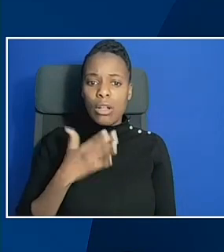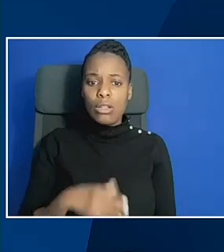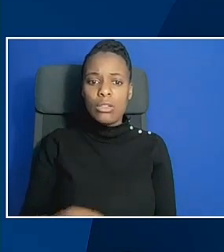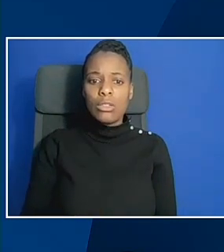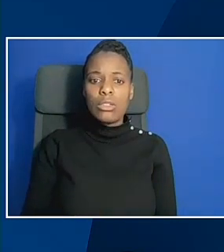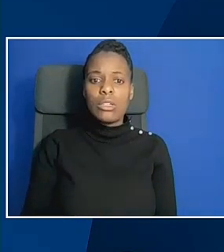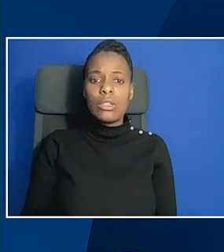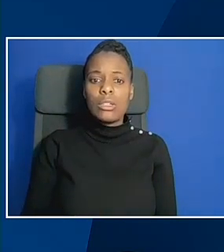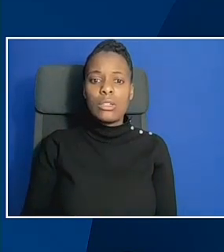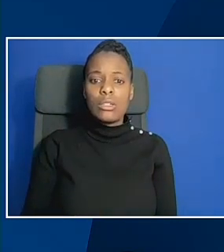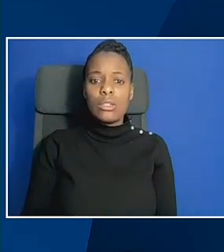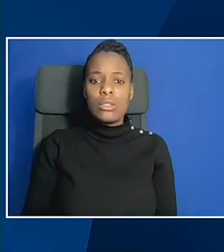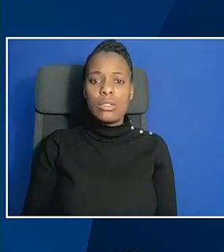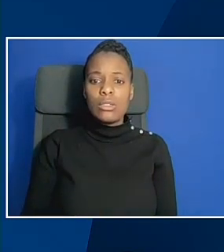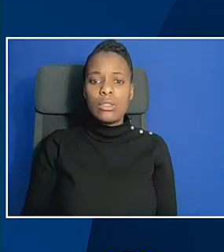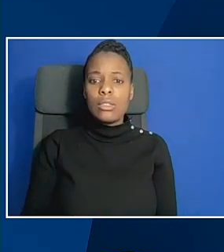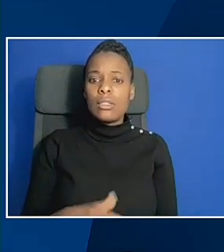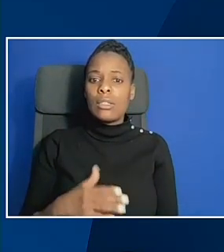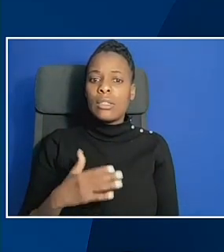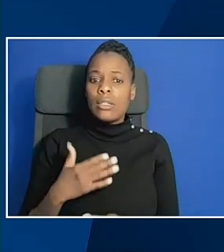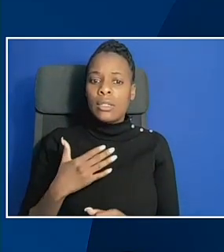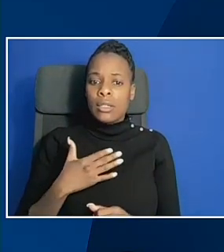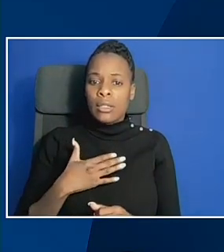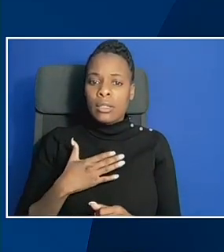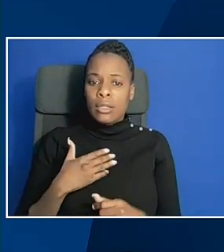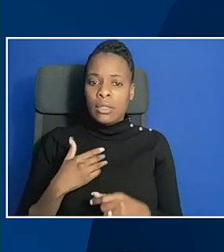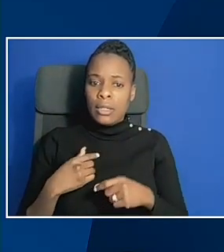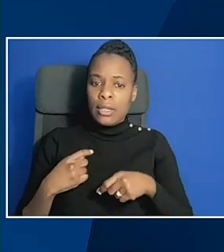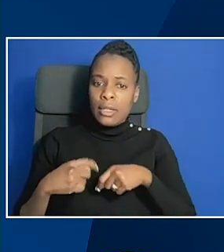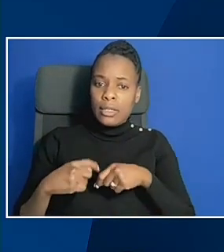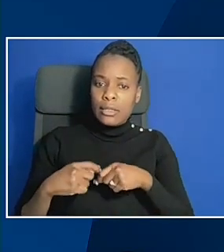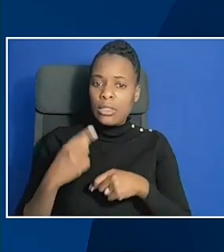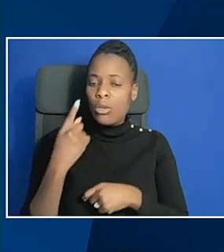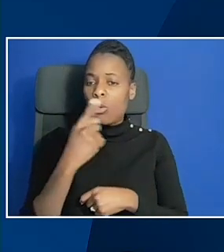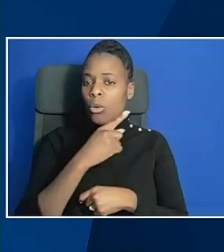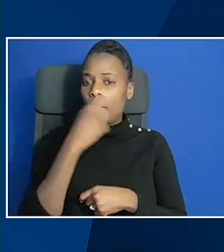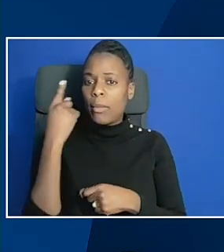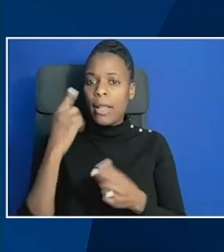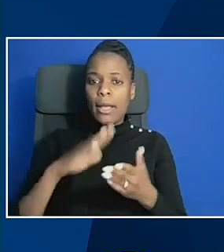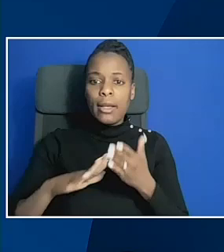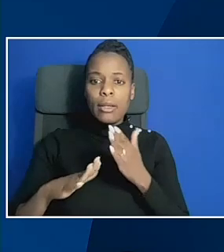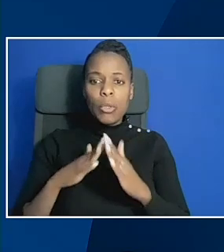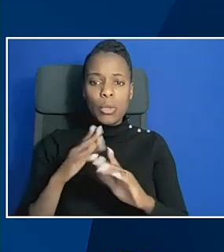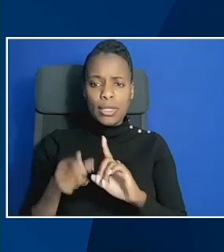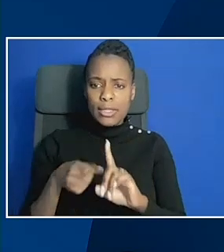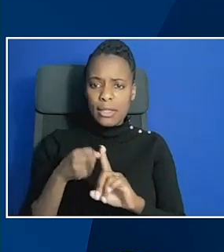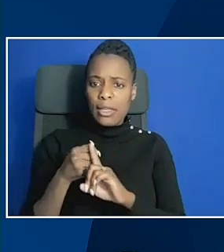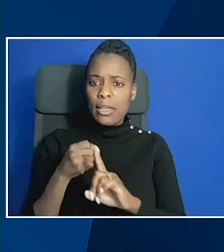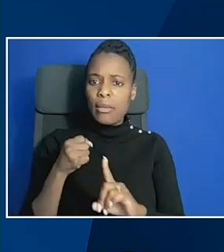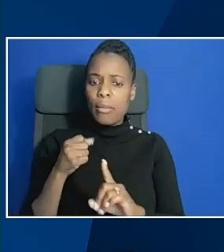and Black community and for, you know, on the impacts of these communities, you know, it's so important that we have these